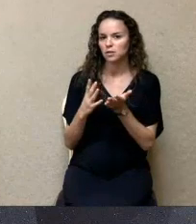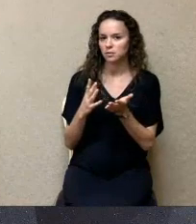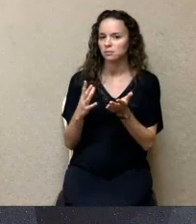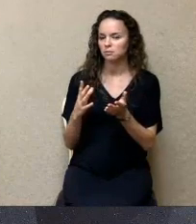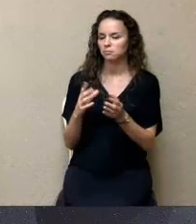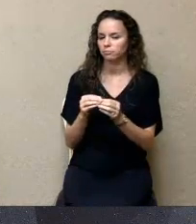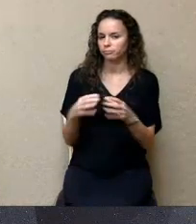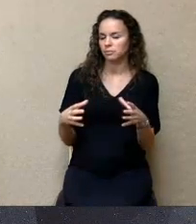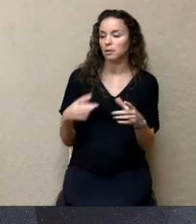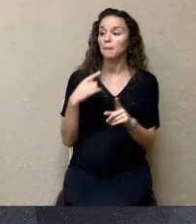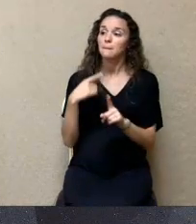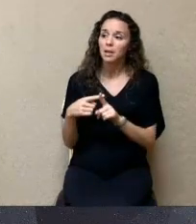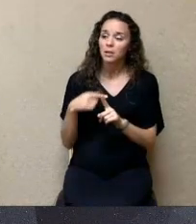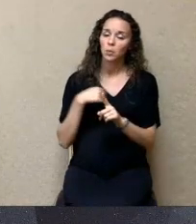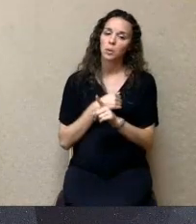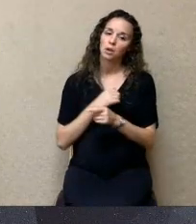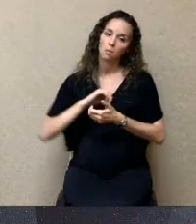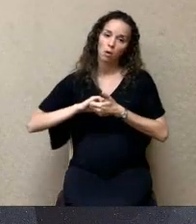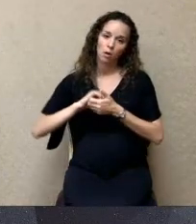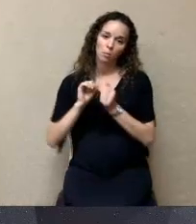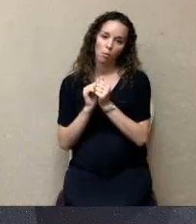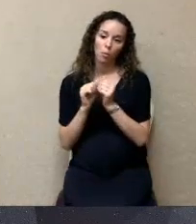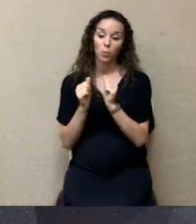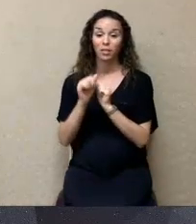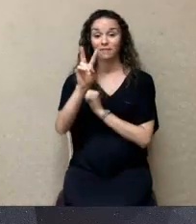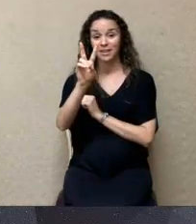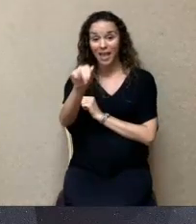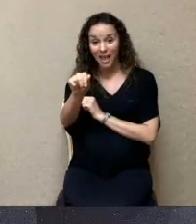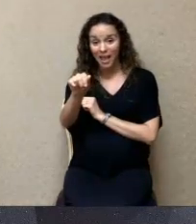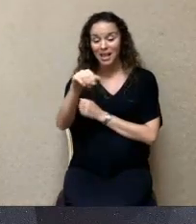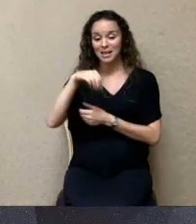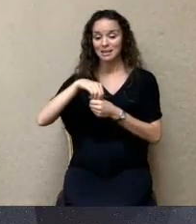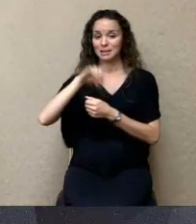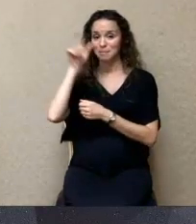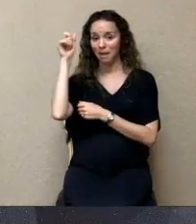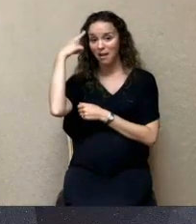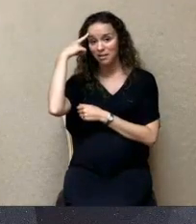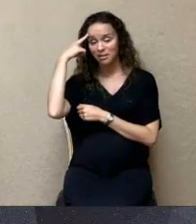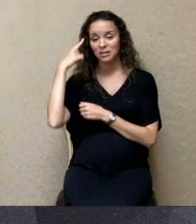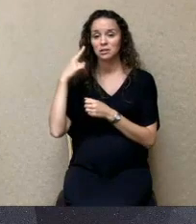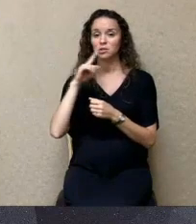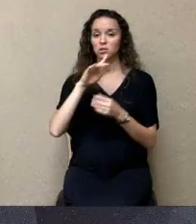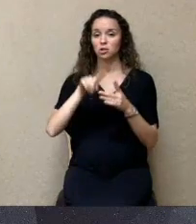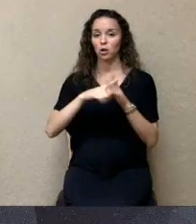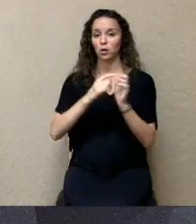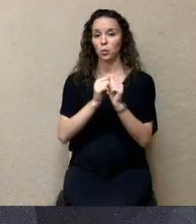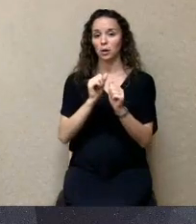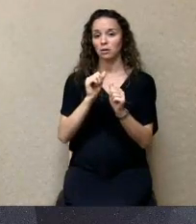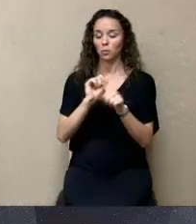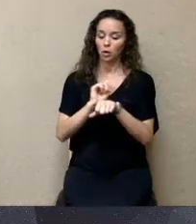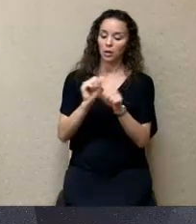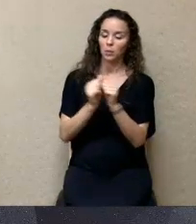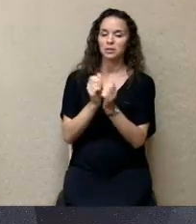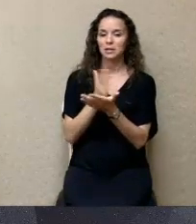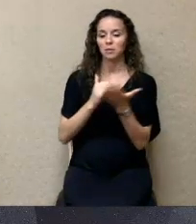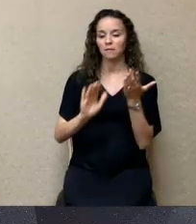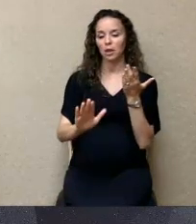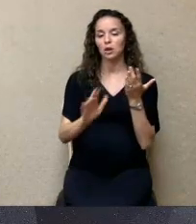And then the other side of it is that we're partnering more with the VA in Madison. We've started working with some of their speech language pathologists there.